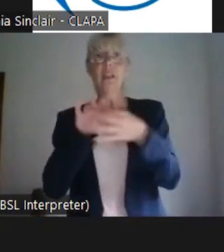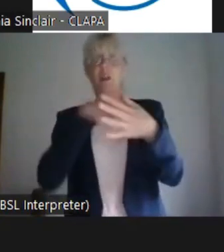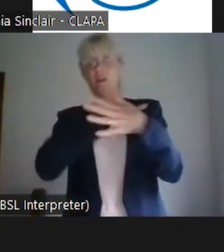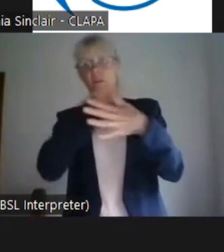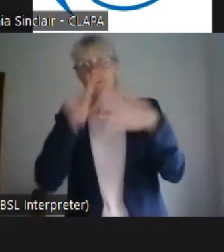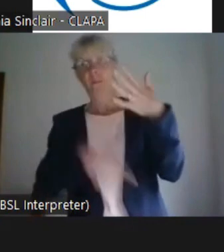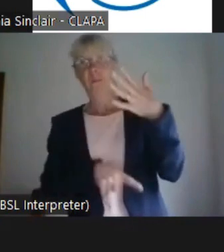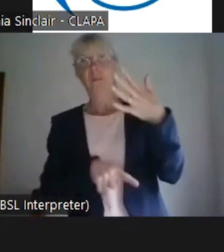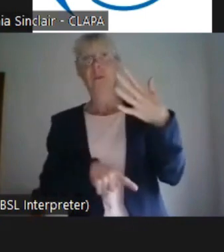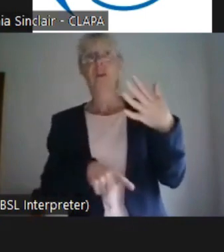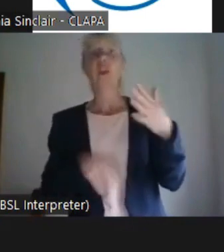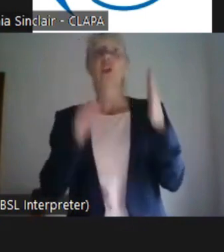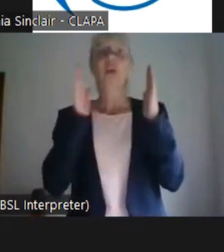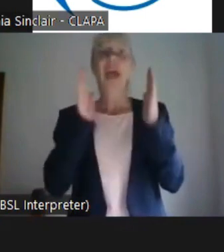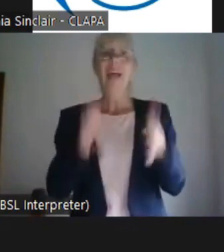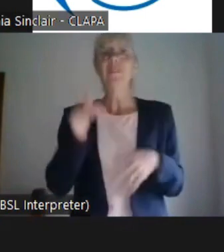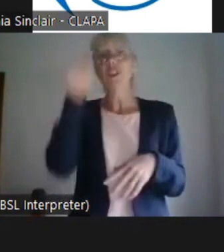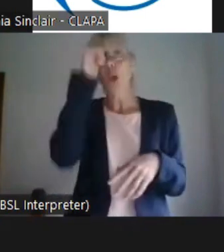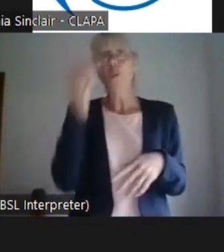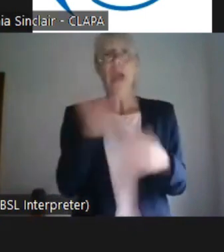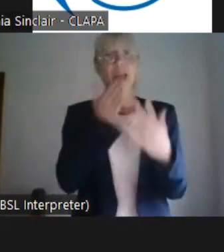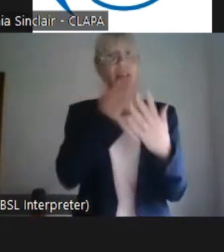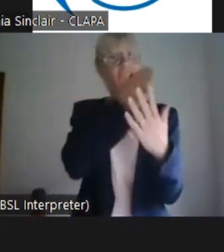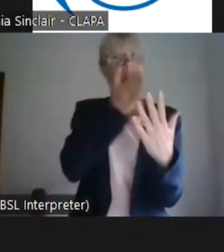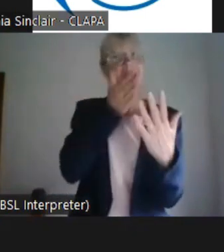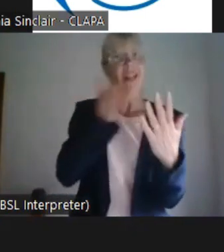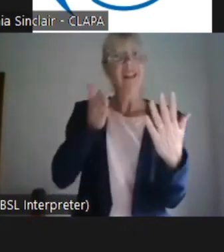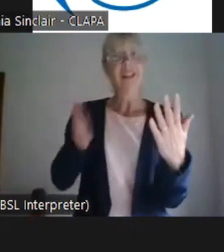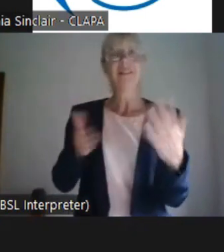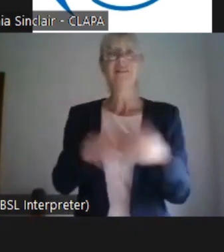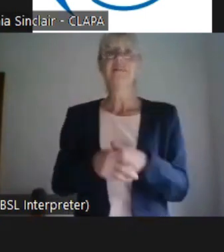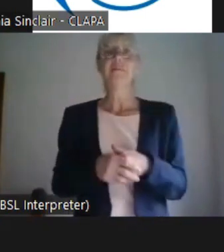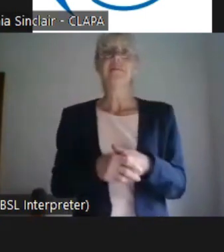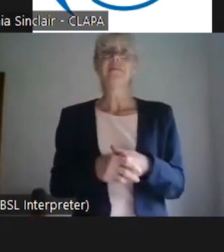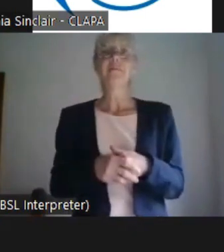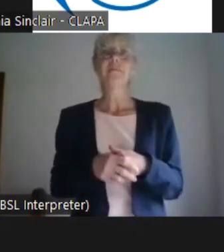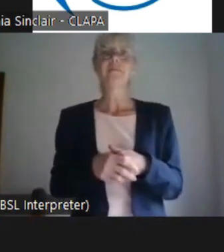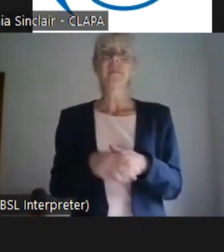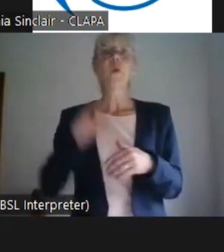you just have to know where to go to find it but definitely the Audiology Department should